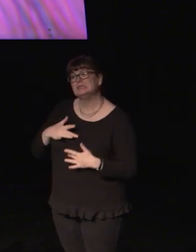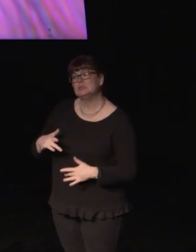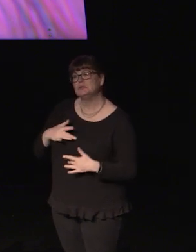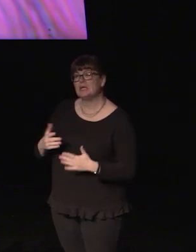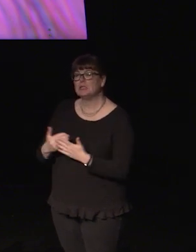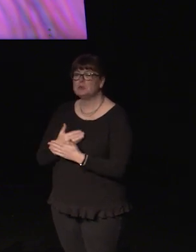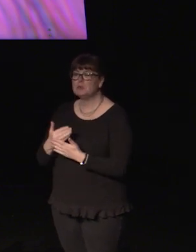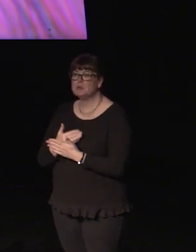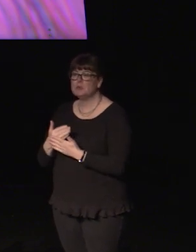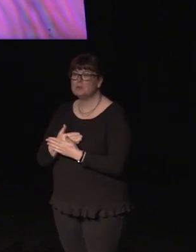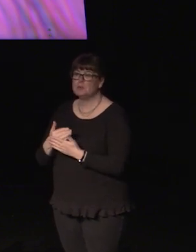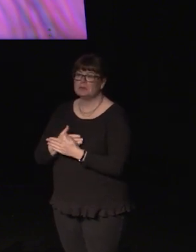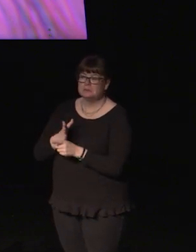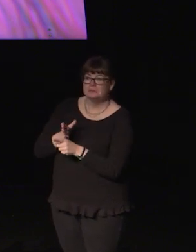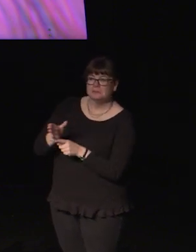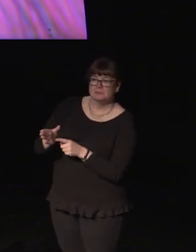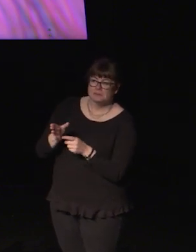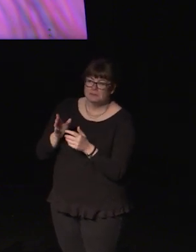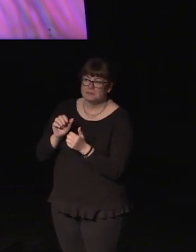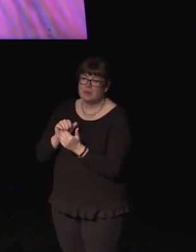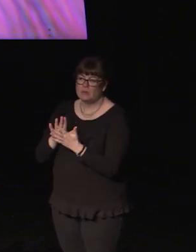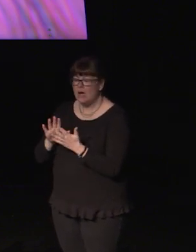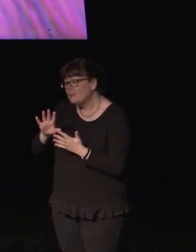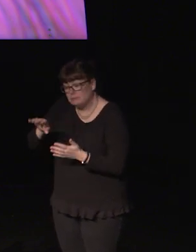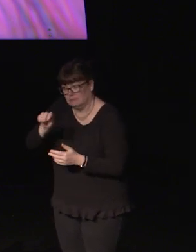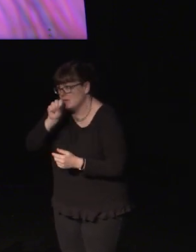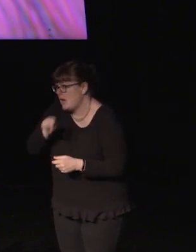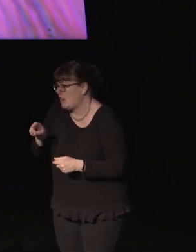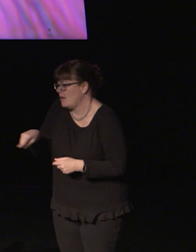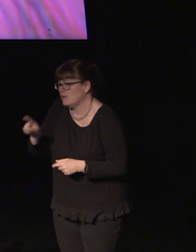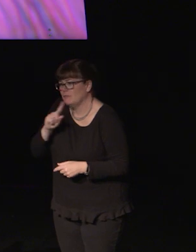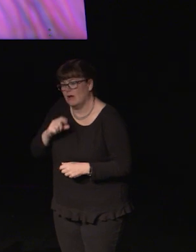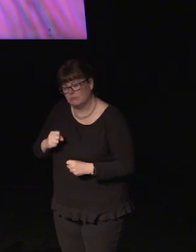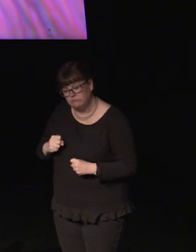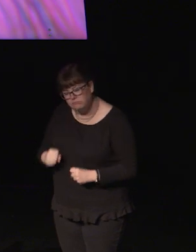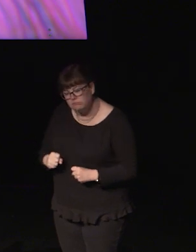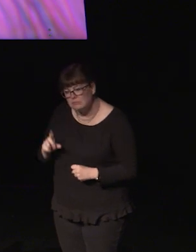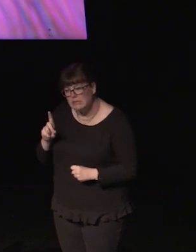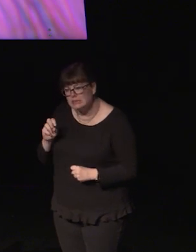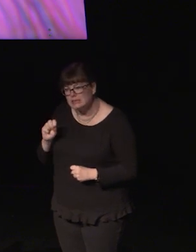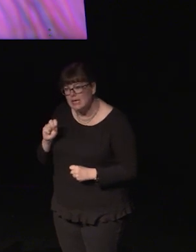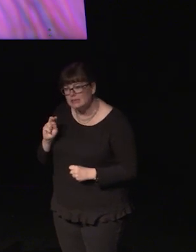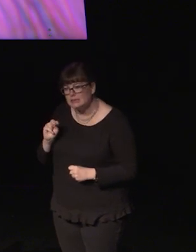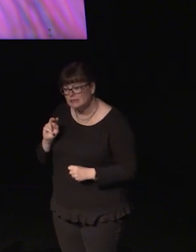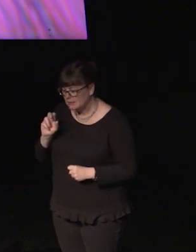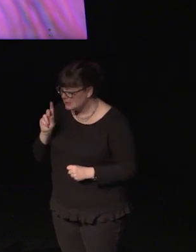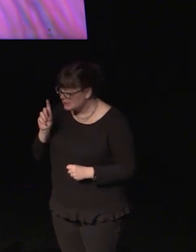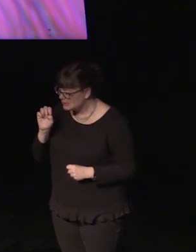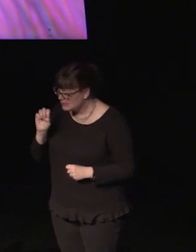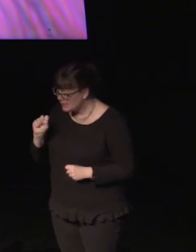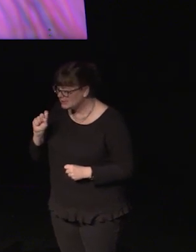sort of genre in games. And I love them, I mean I'm a hard core Destiny 2 fan right now. And I absolutely love that.